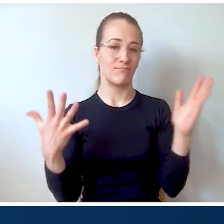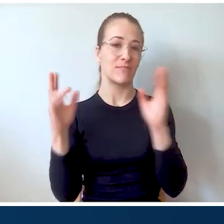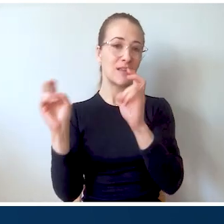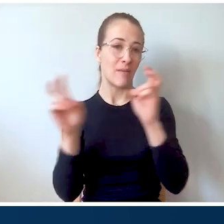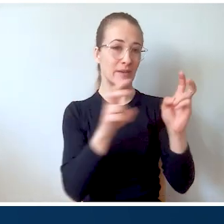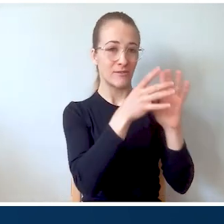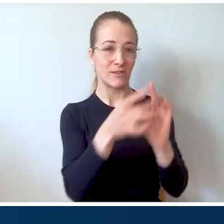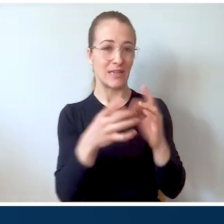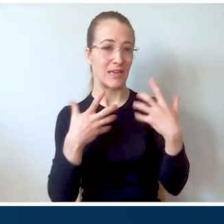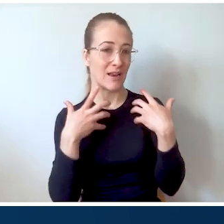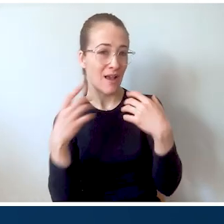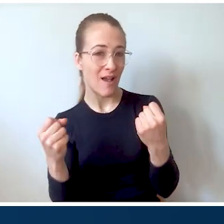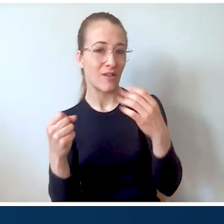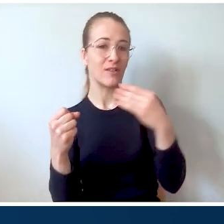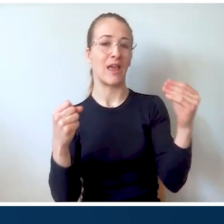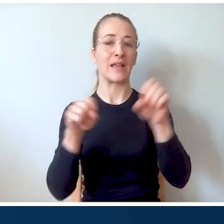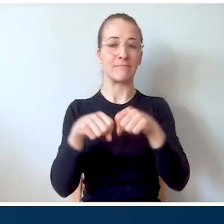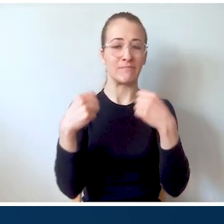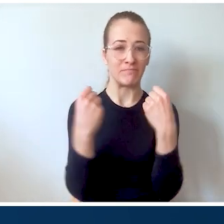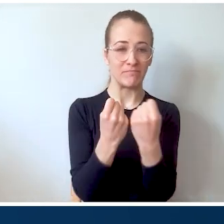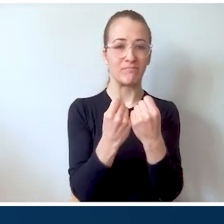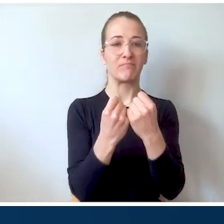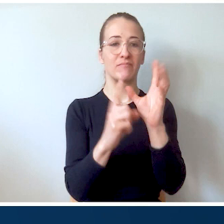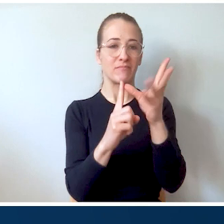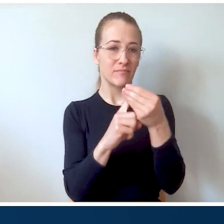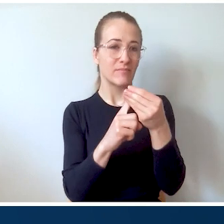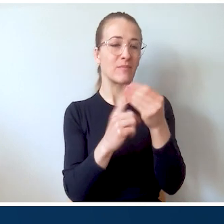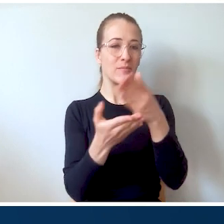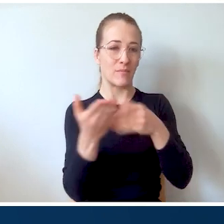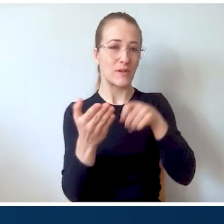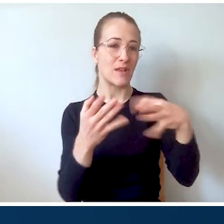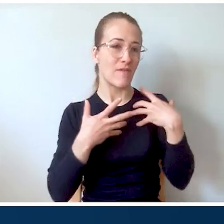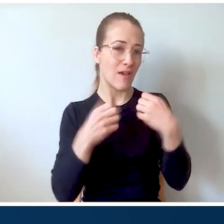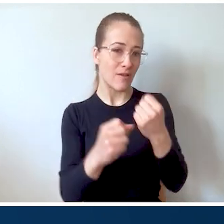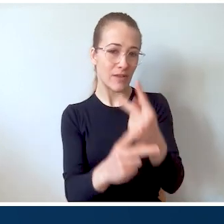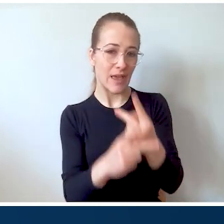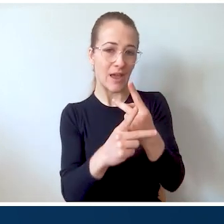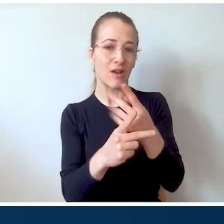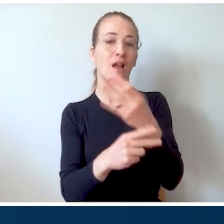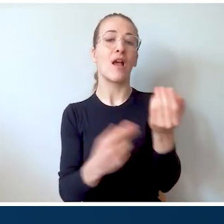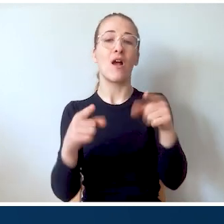the sociocultural aspects of healthcare. And also serve as the Vice President